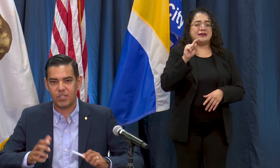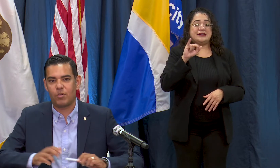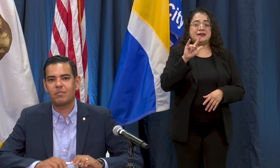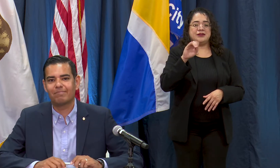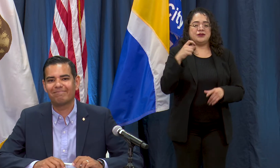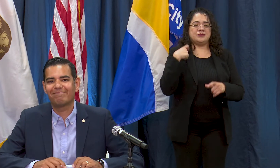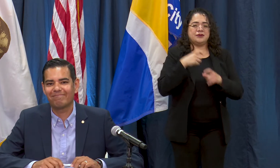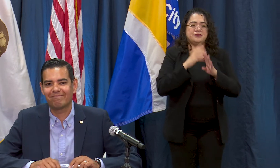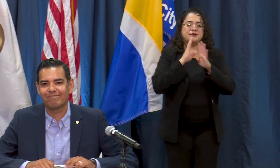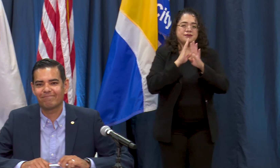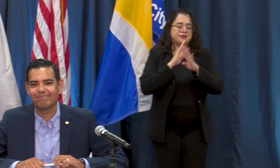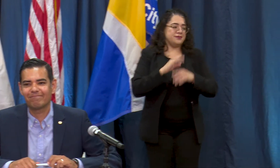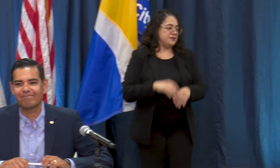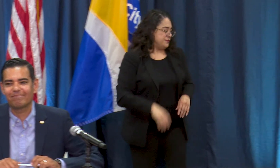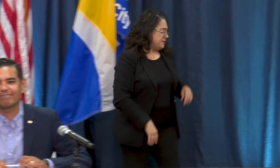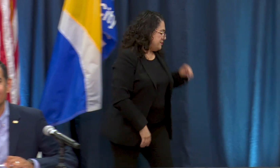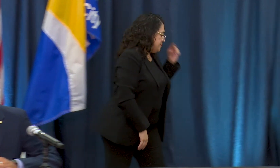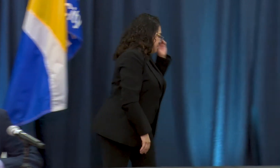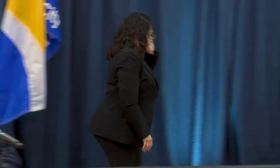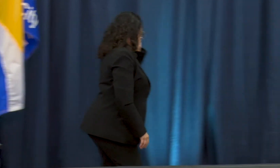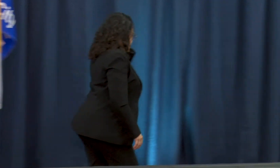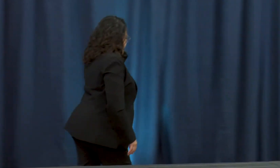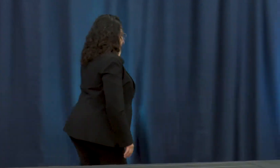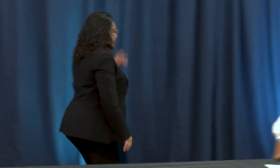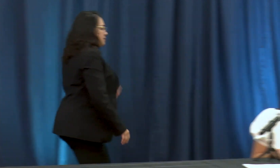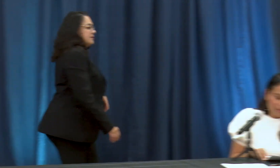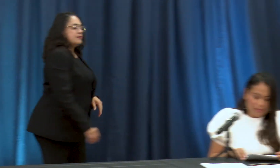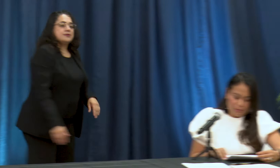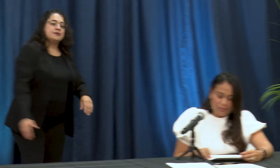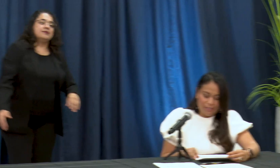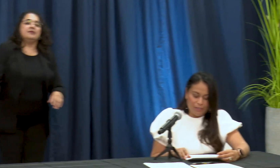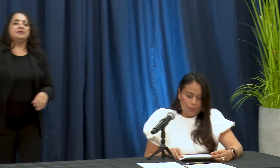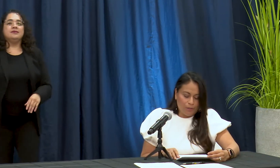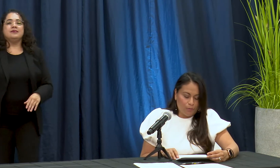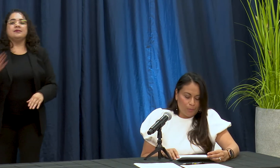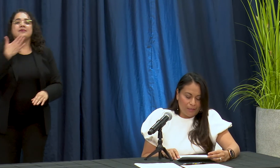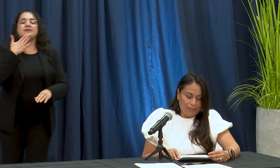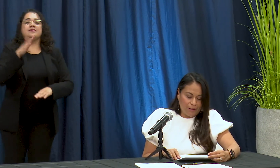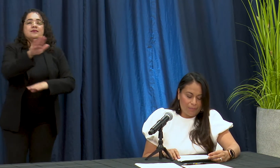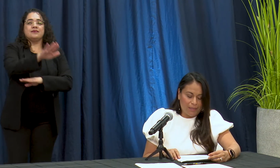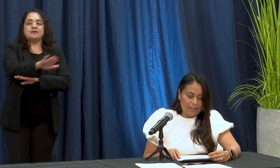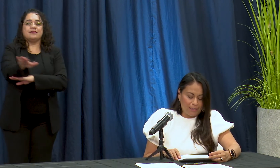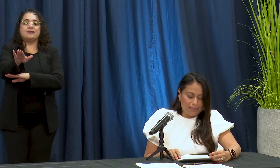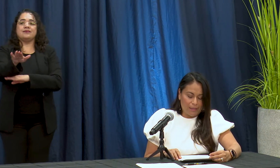a summary. Buenas Tardes. Hoy es recession informative apparel Keane said